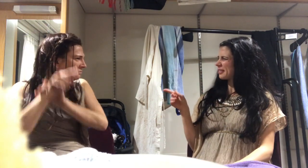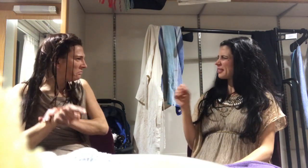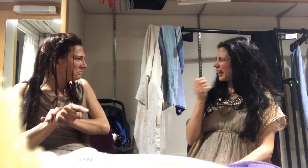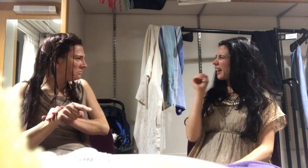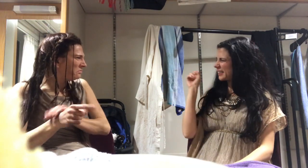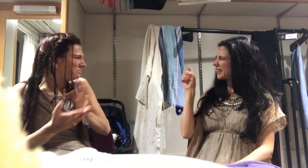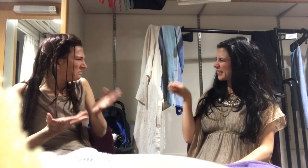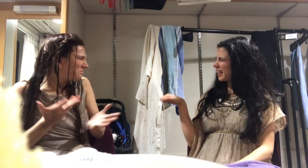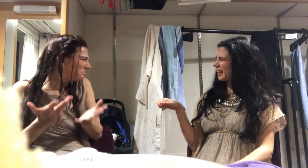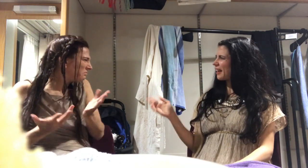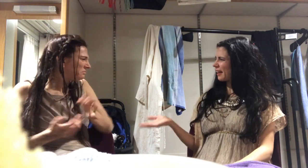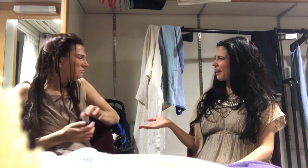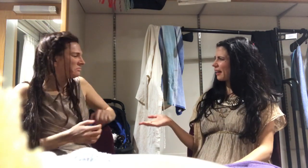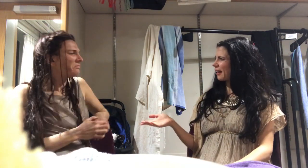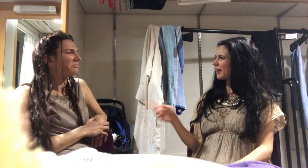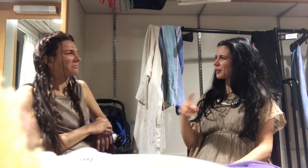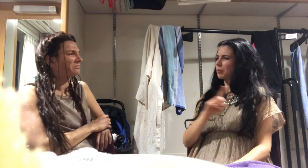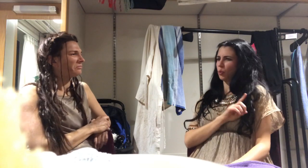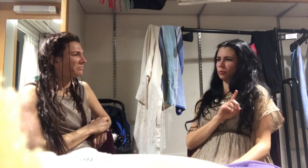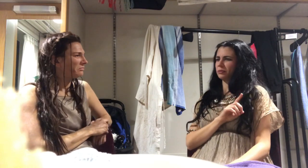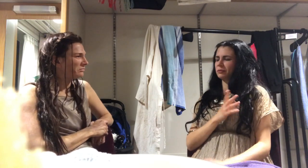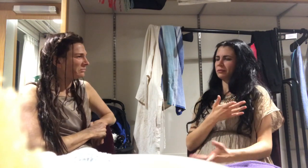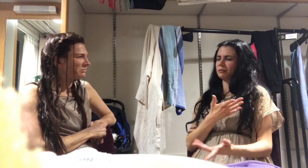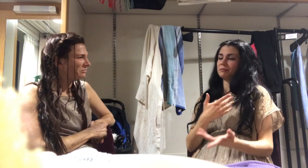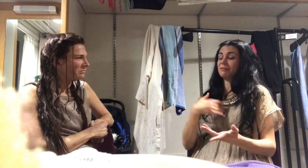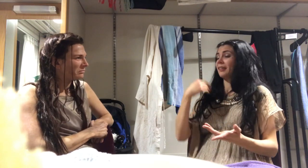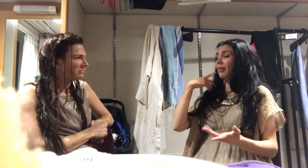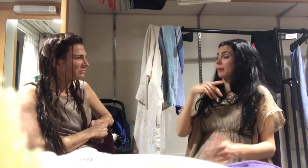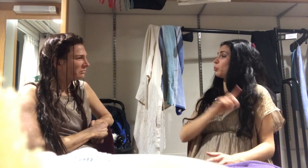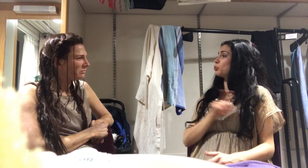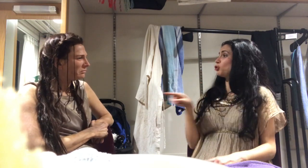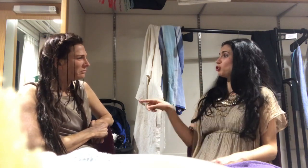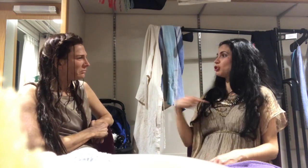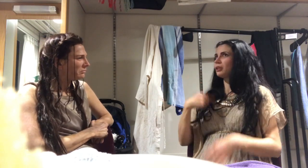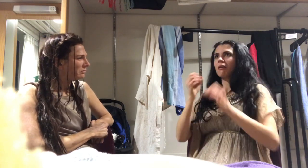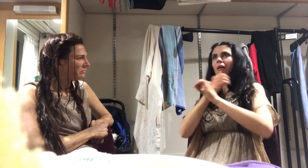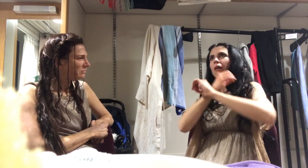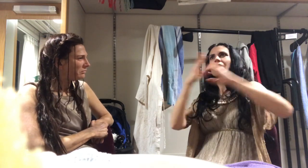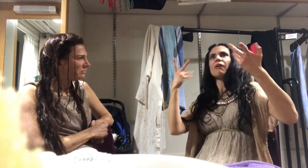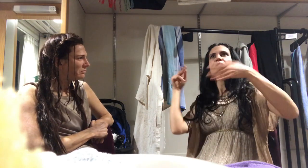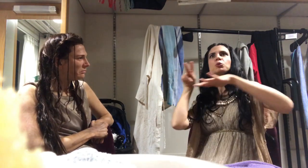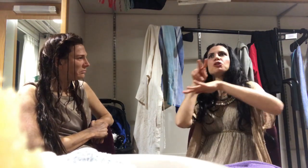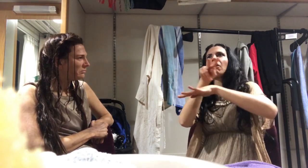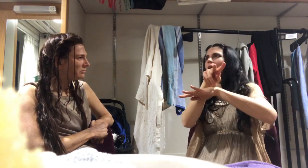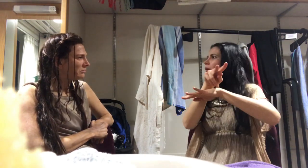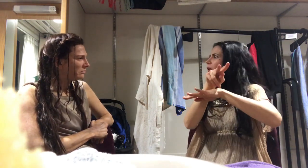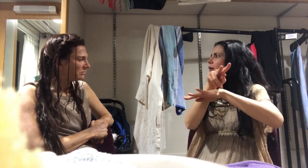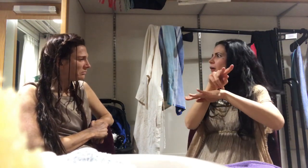Yeh, something like that, yes Well because, I think she foresees the future